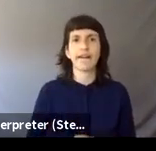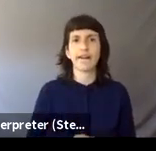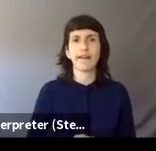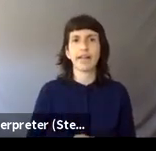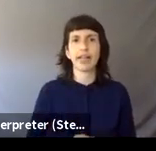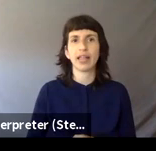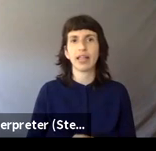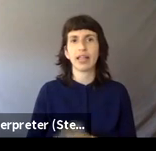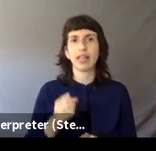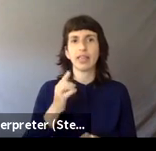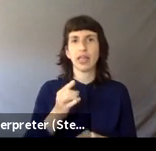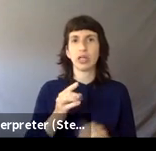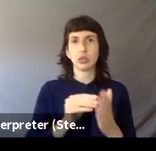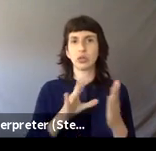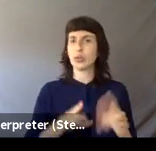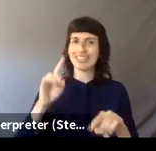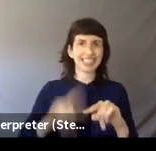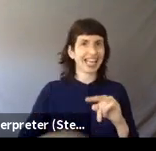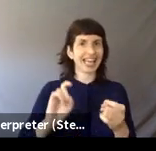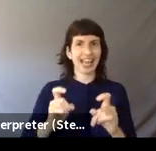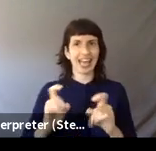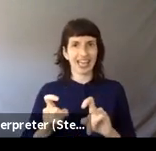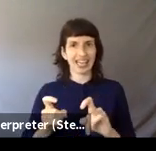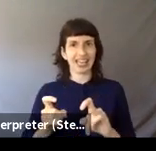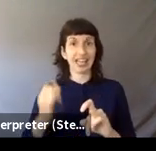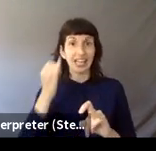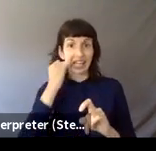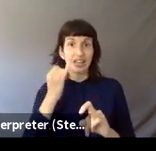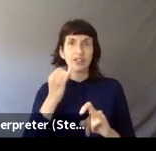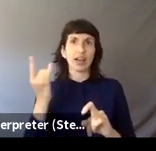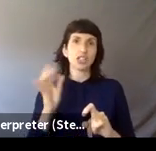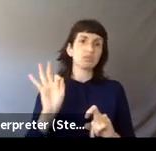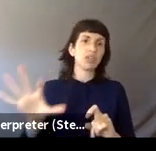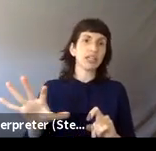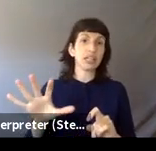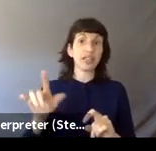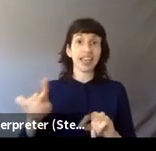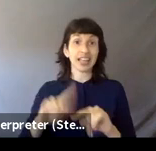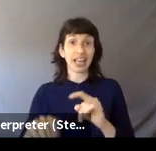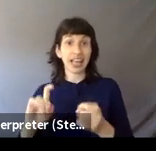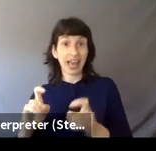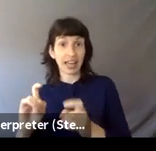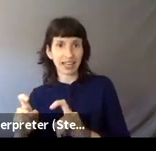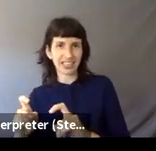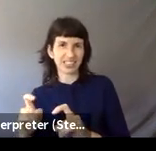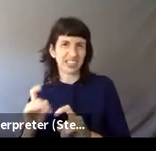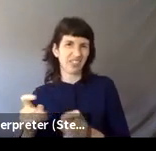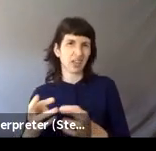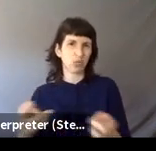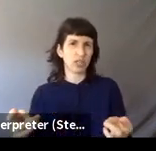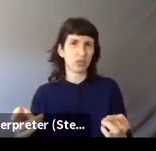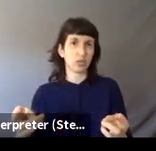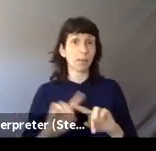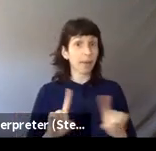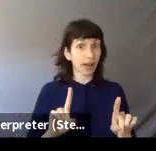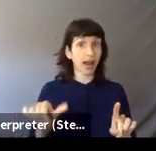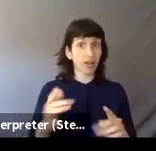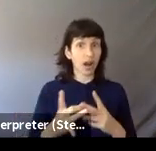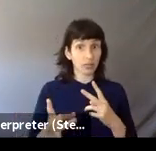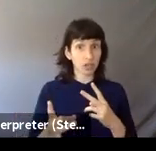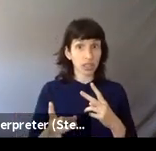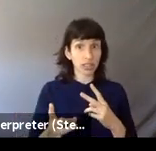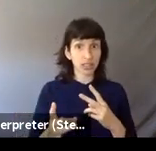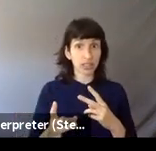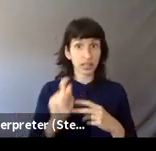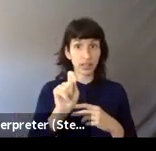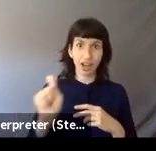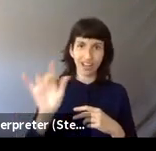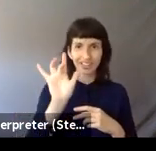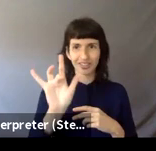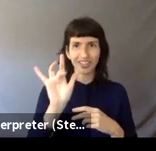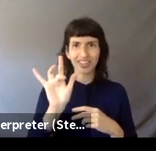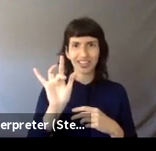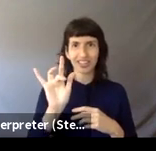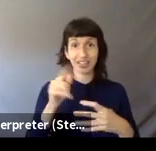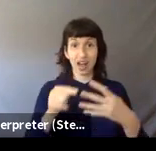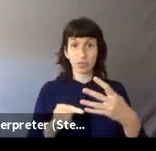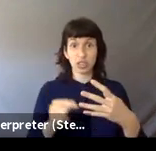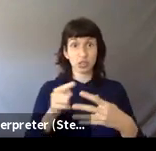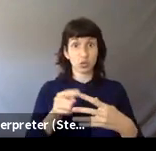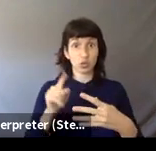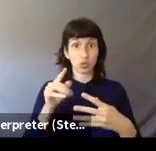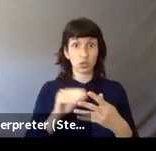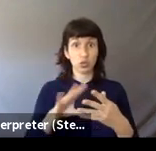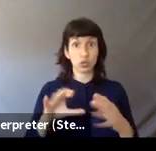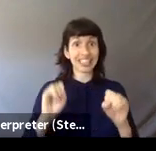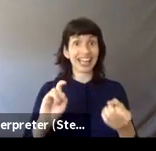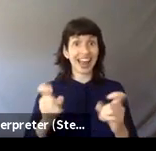already, but just to attach it just so you can see what this looks like.